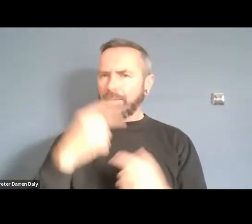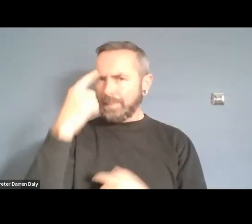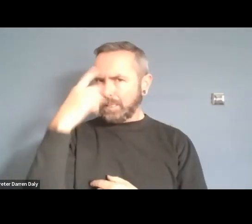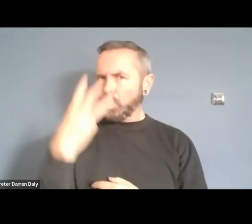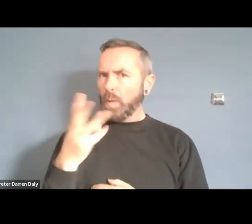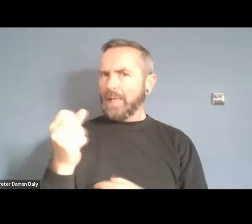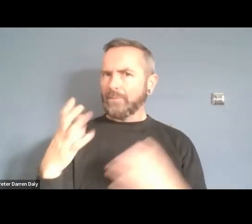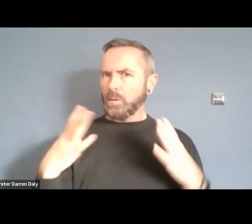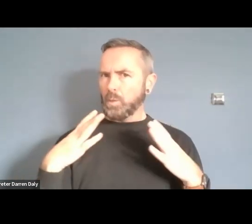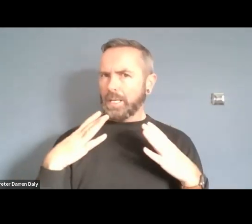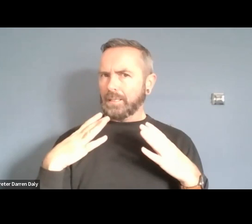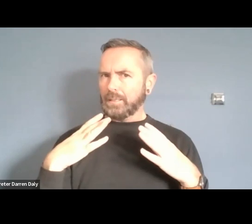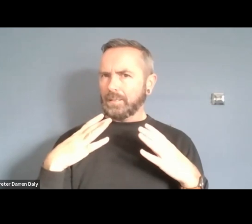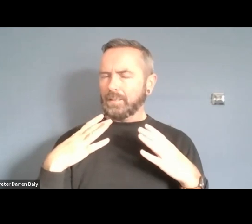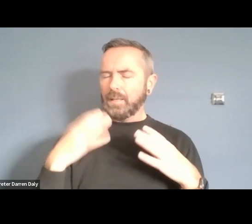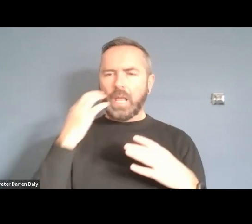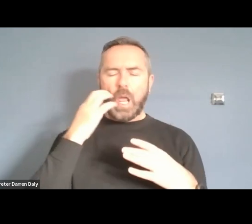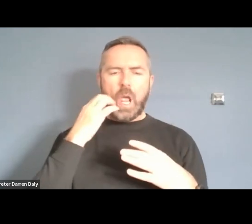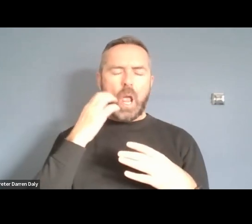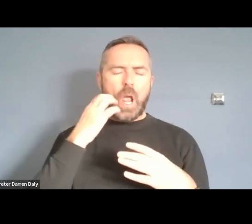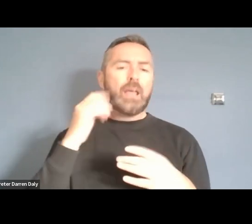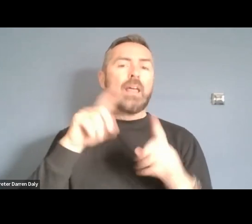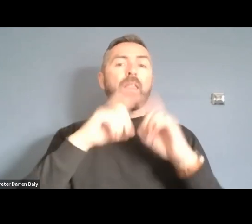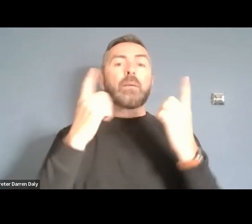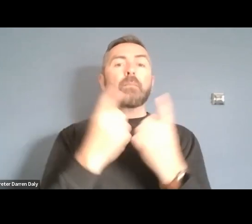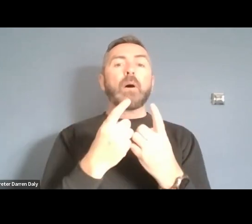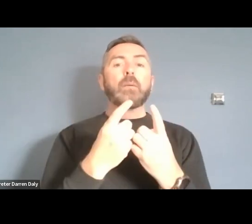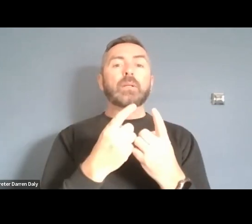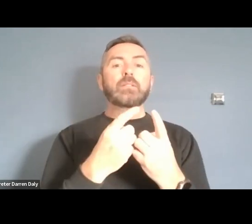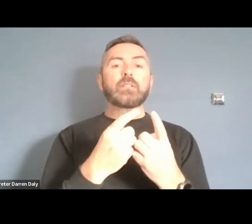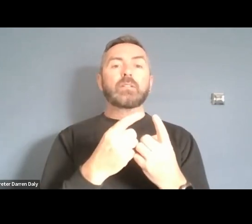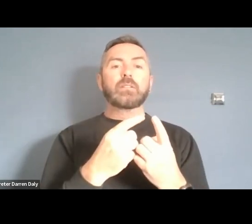person at least, the department is grateful to the NDA for organising a